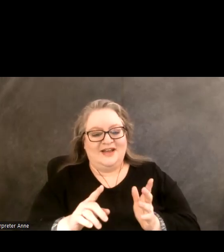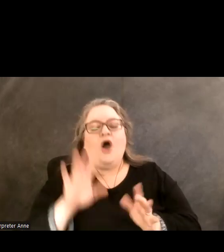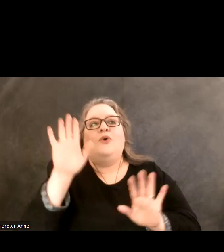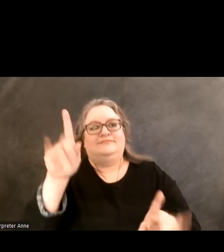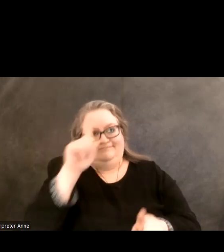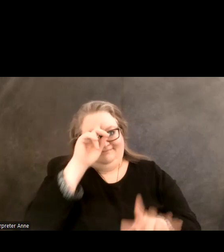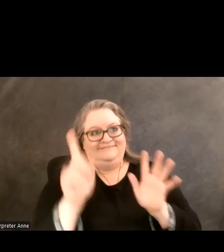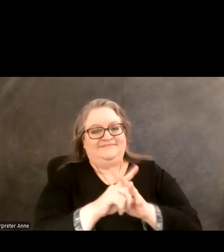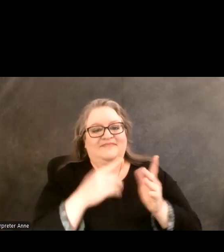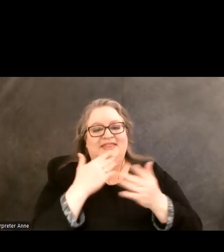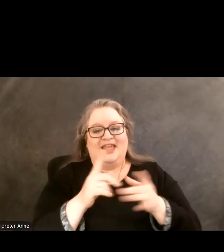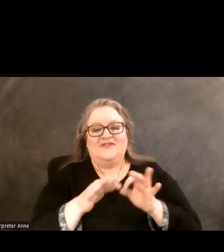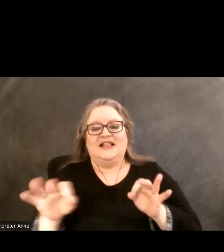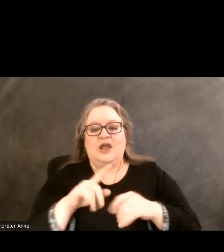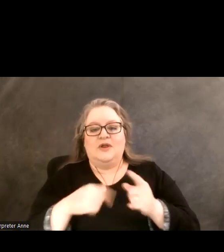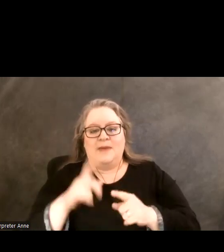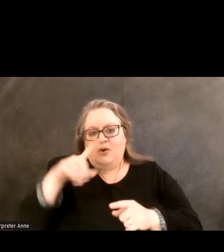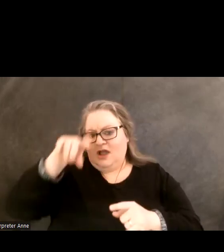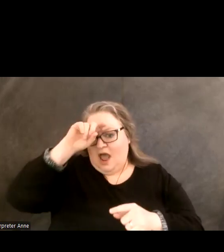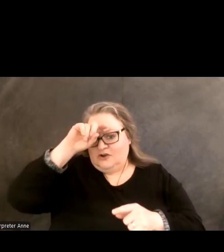thank you for the language about conundrum because language I